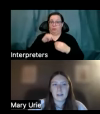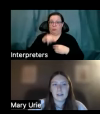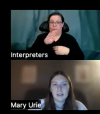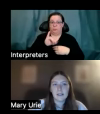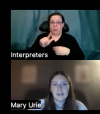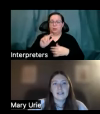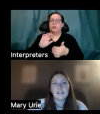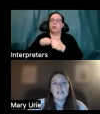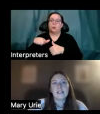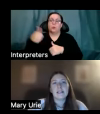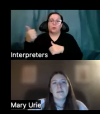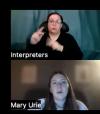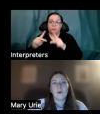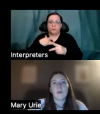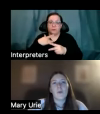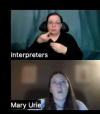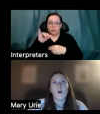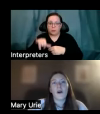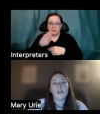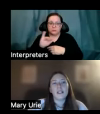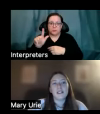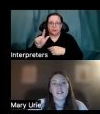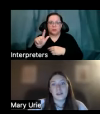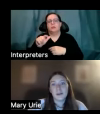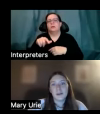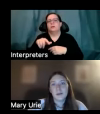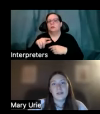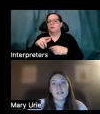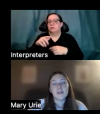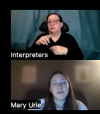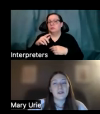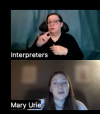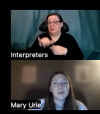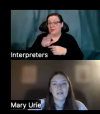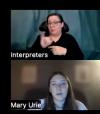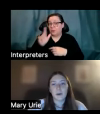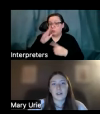bill? What would this do? What would this bill do? If it were